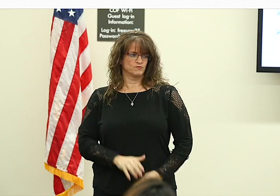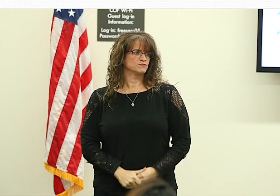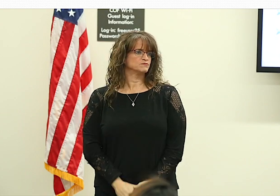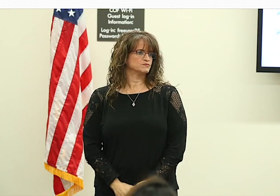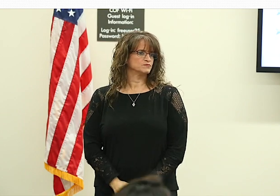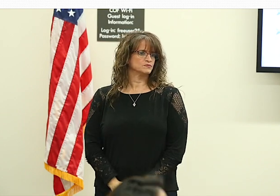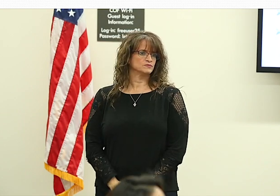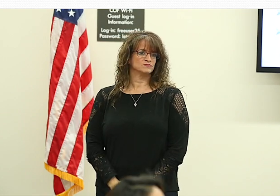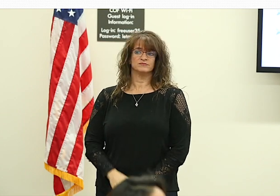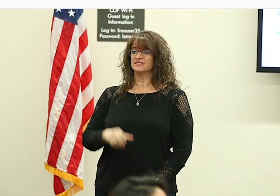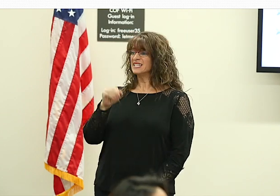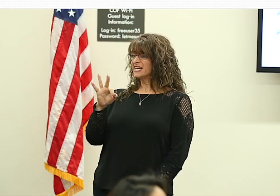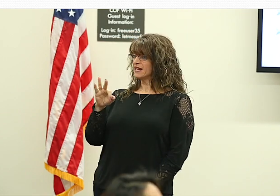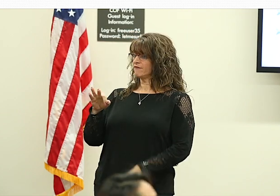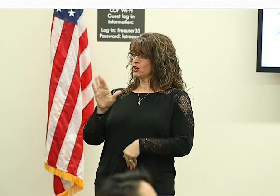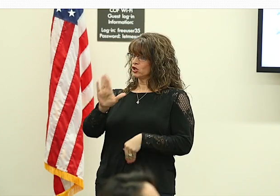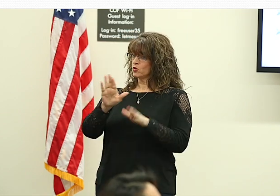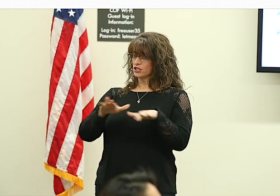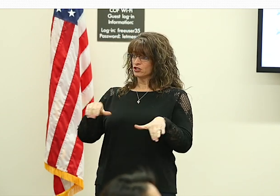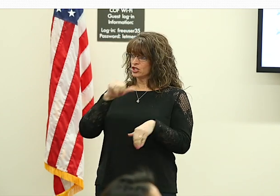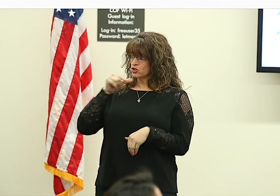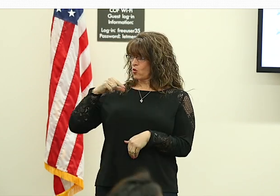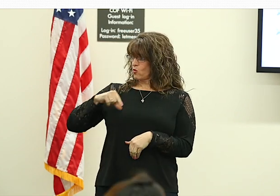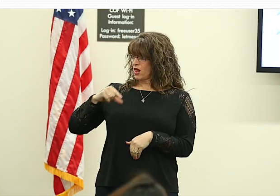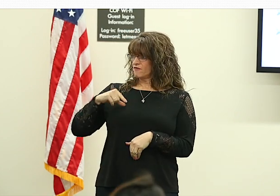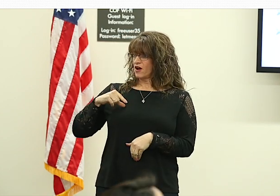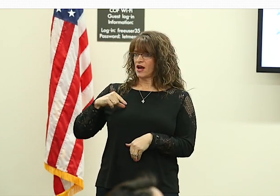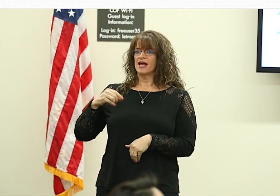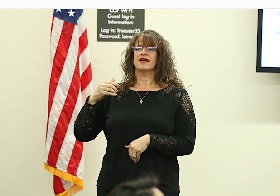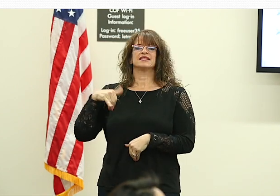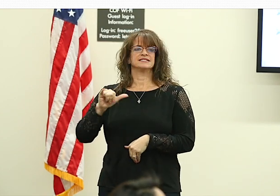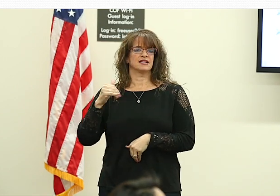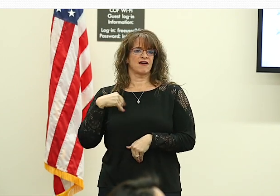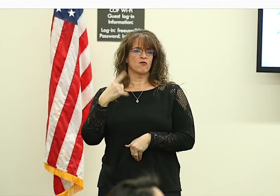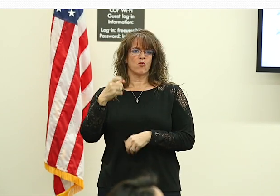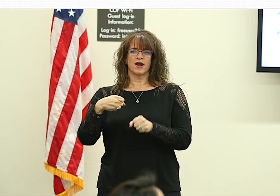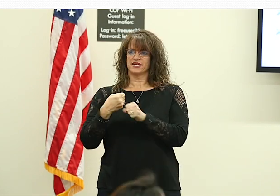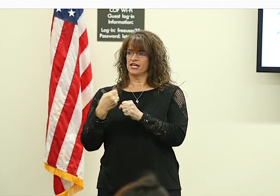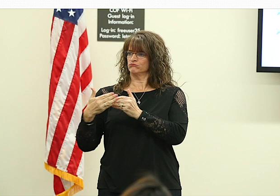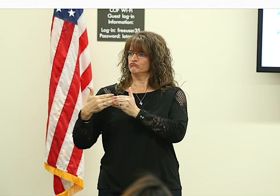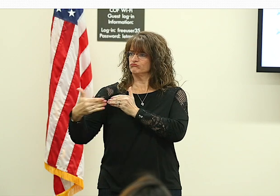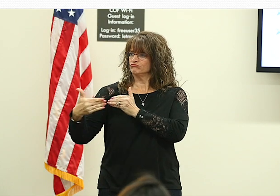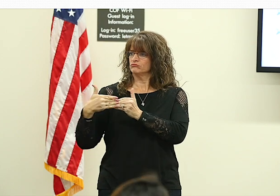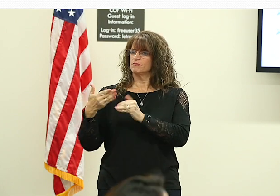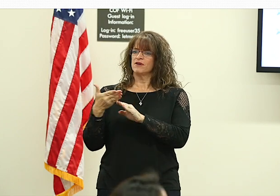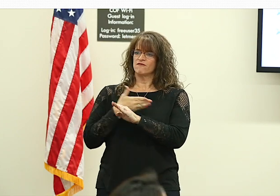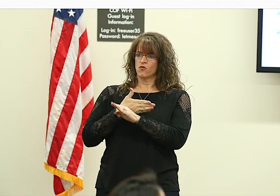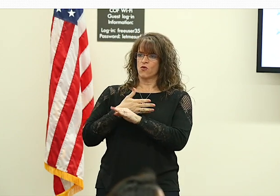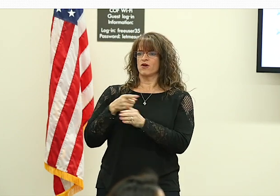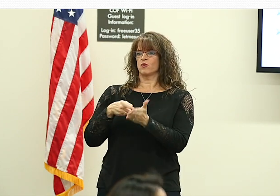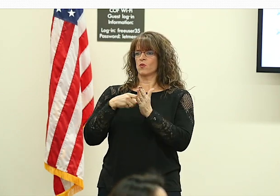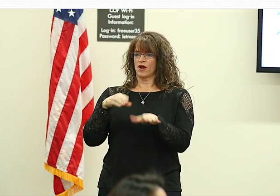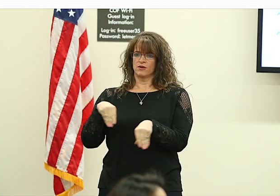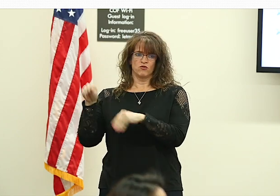And even if they don't qualify, they have a year before they have to move out after they inherit the home.